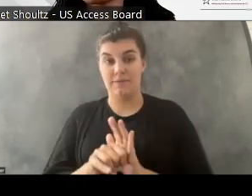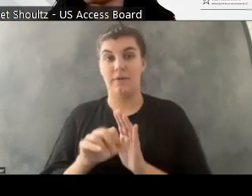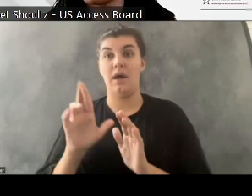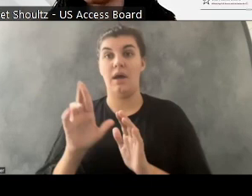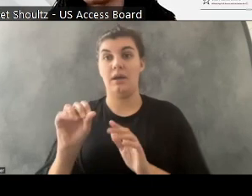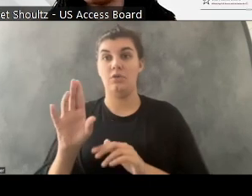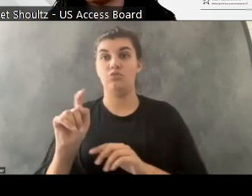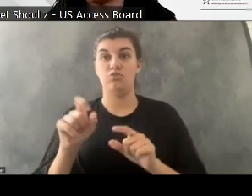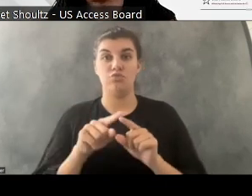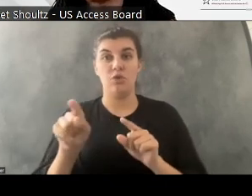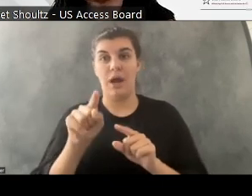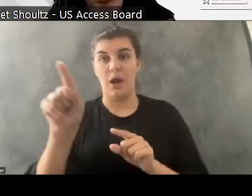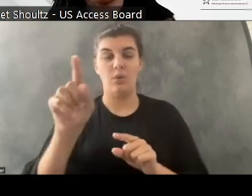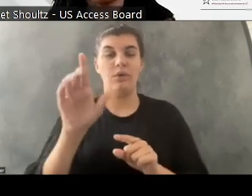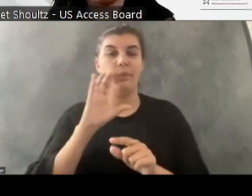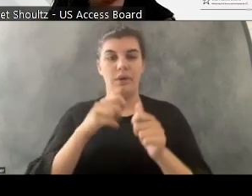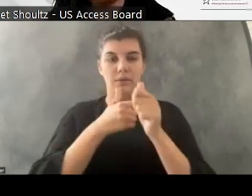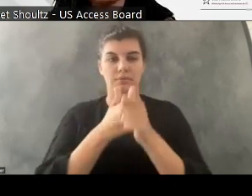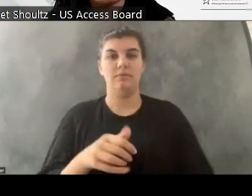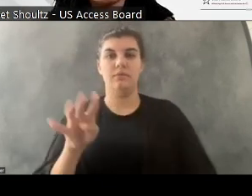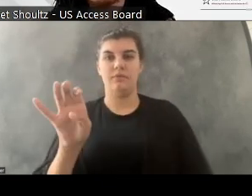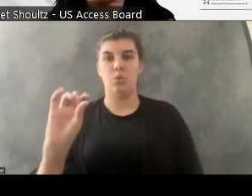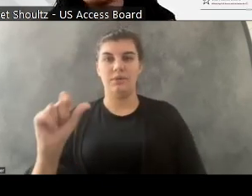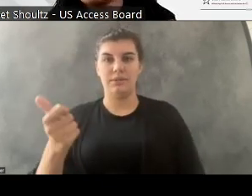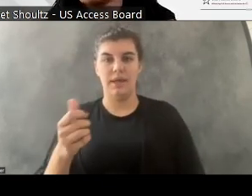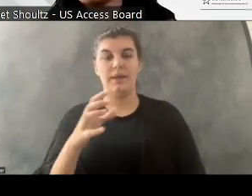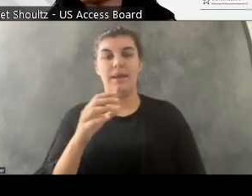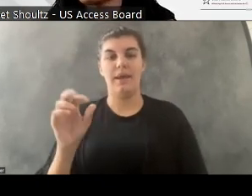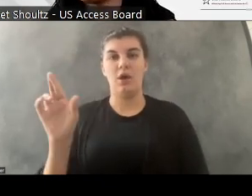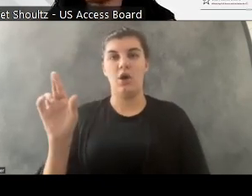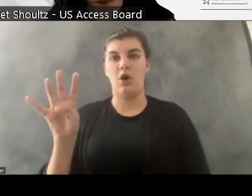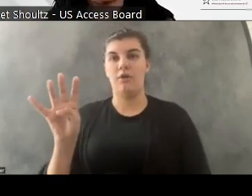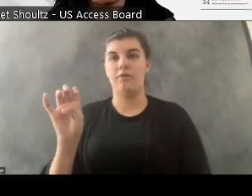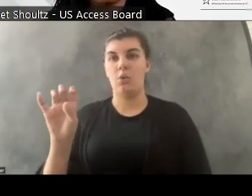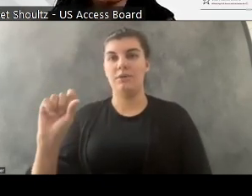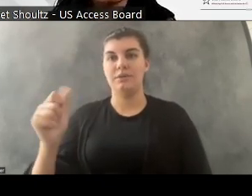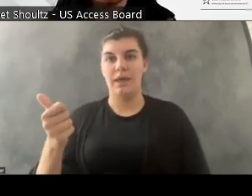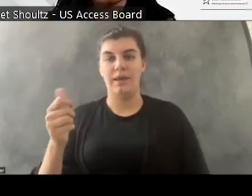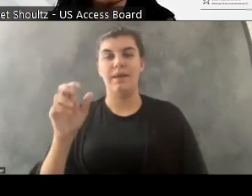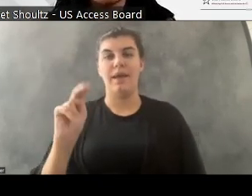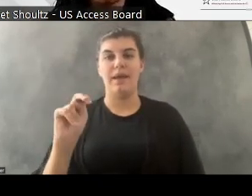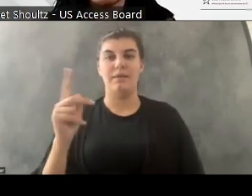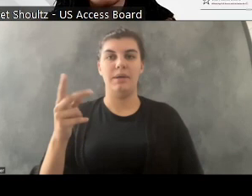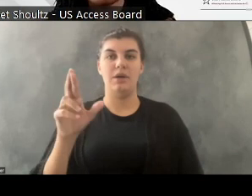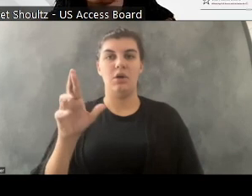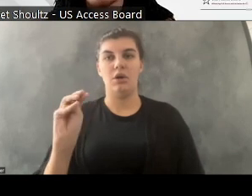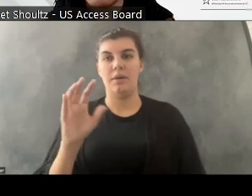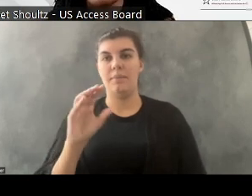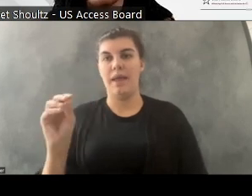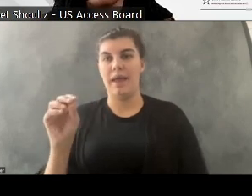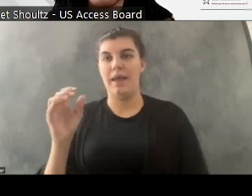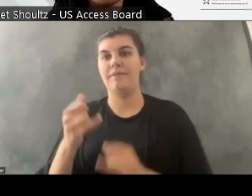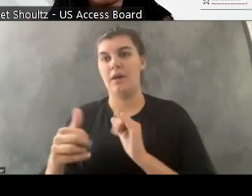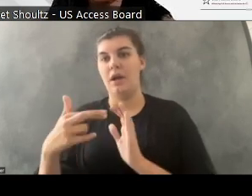by transit stops shall comply with R410. And R410 in the NPRM and in the final rule gives